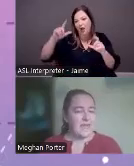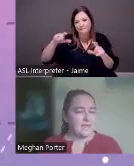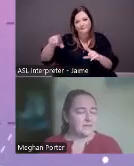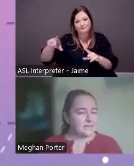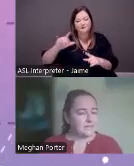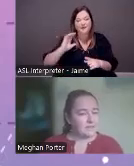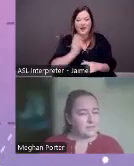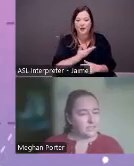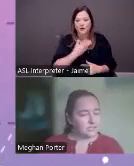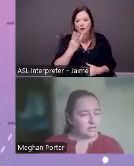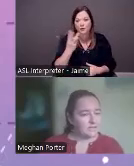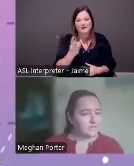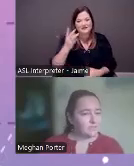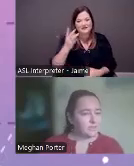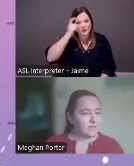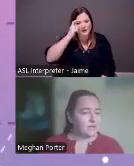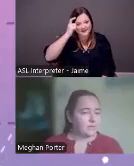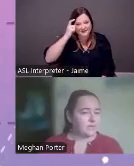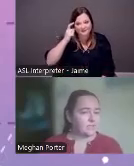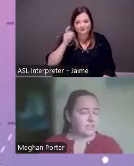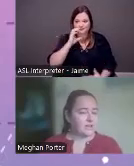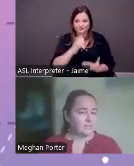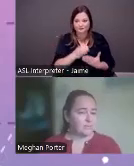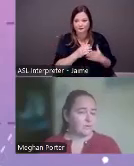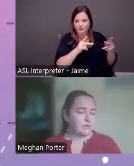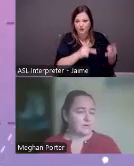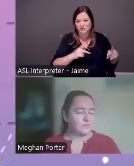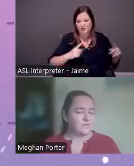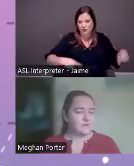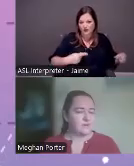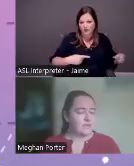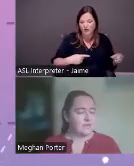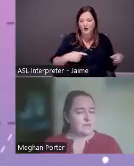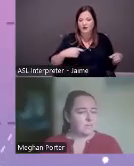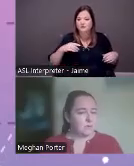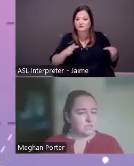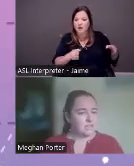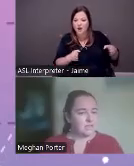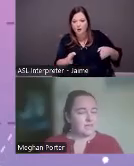and it's got a picture of someone in a wheelchair on a boardwalk over a marshland.